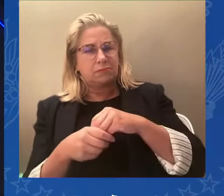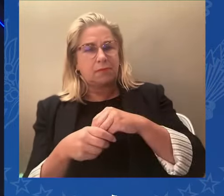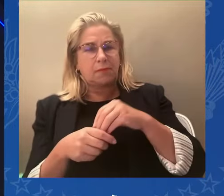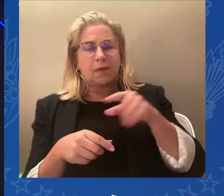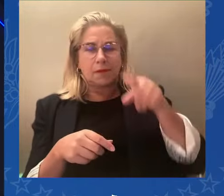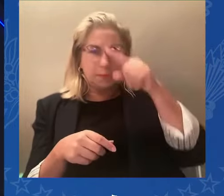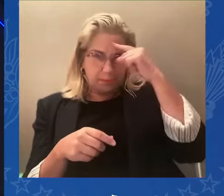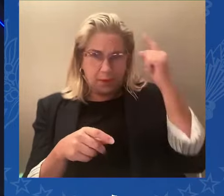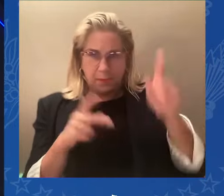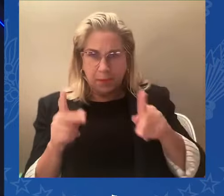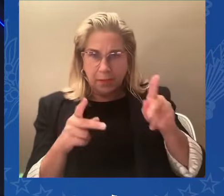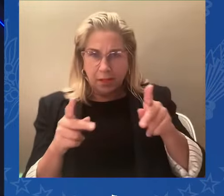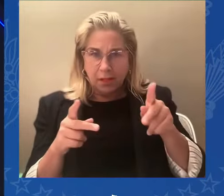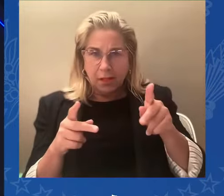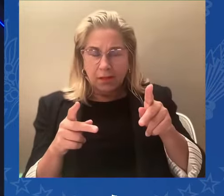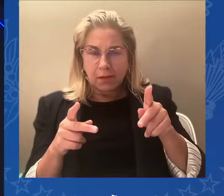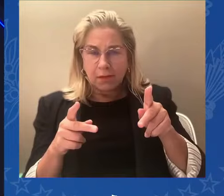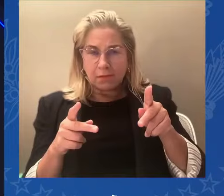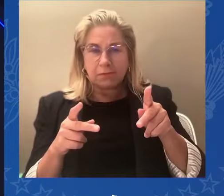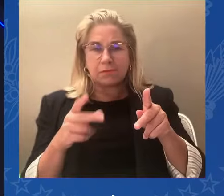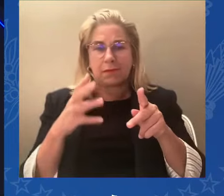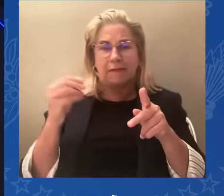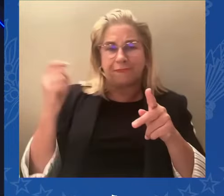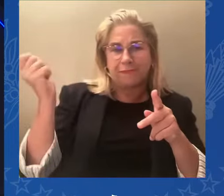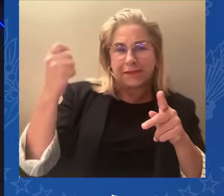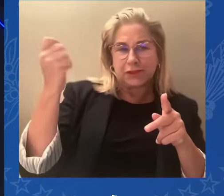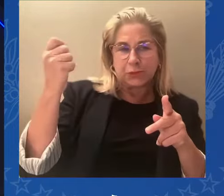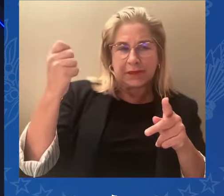Together, their story, these two individuals,